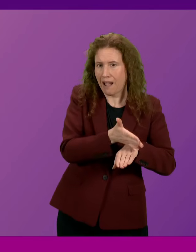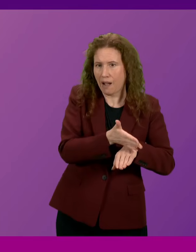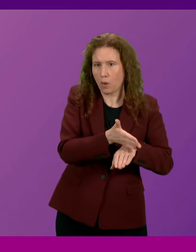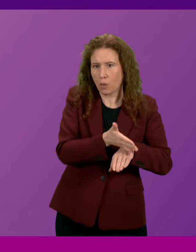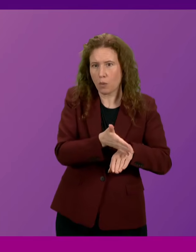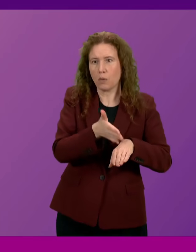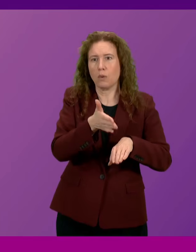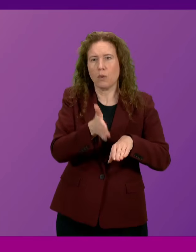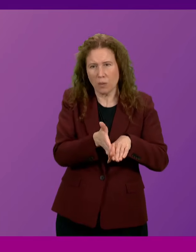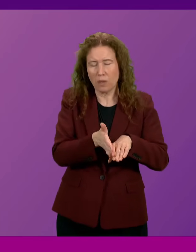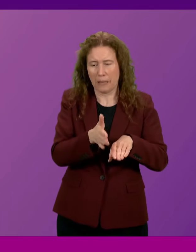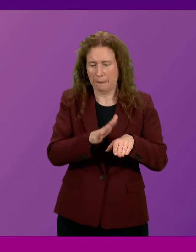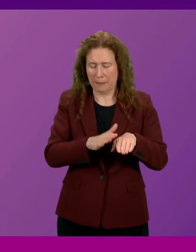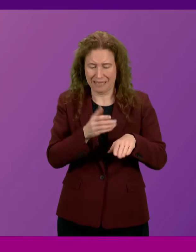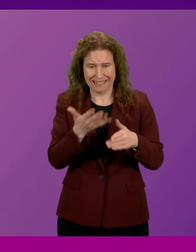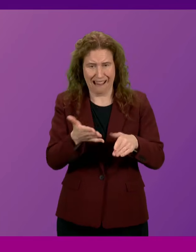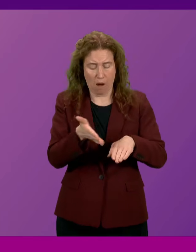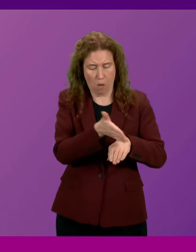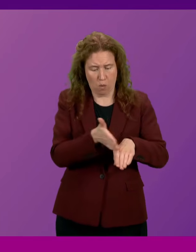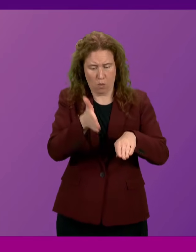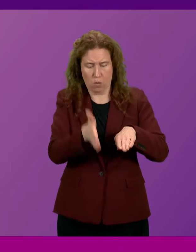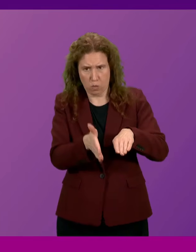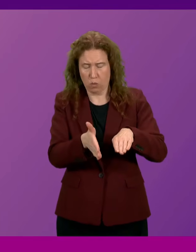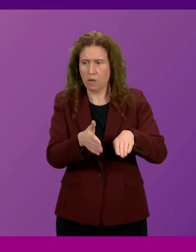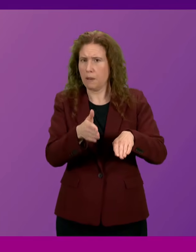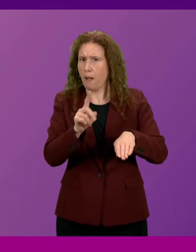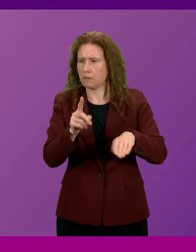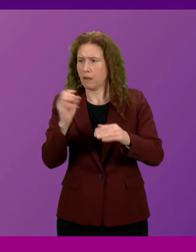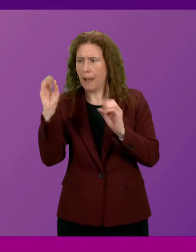making it difficult for blue-light services to pass. On the other hand,